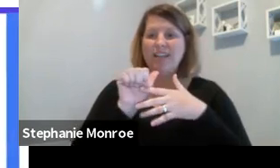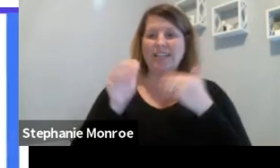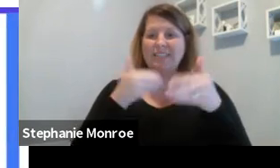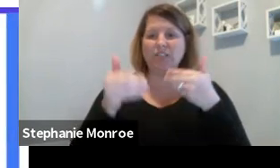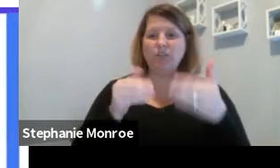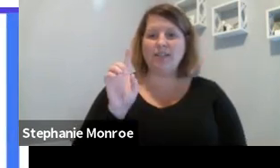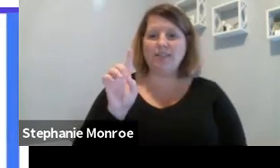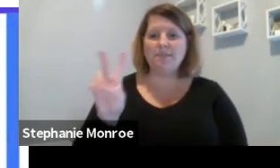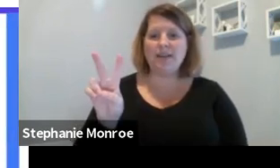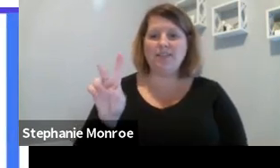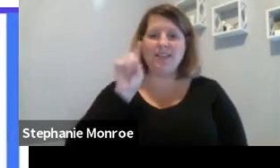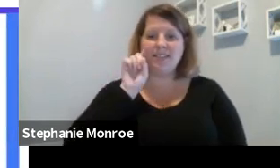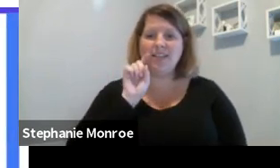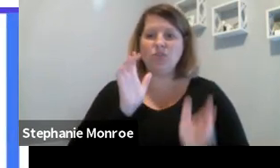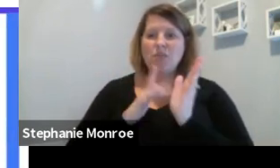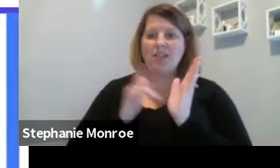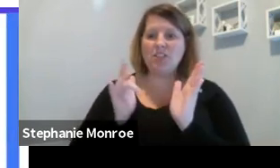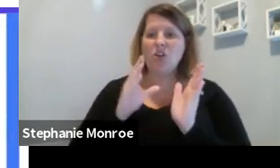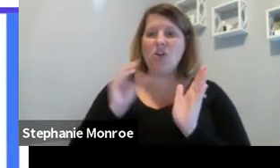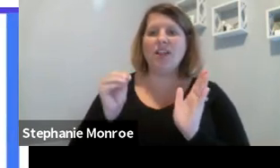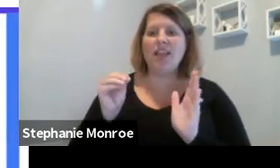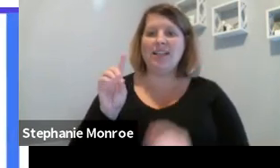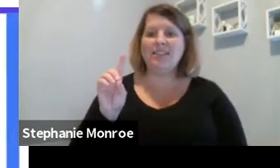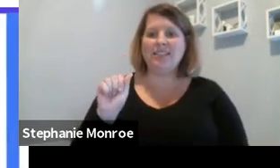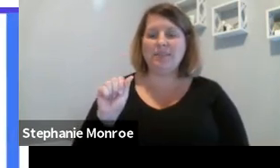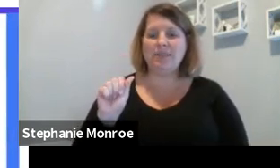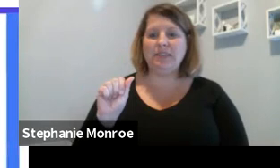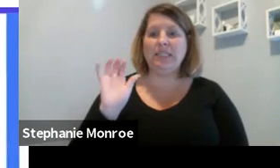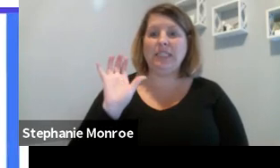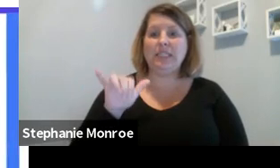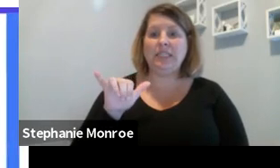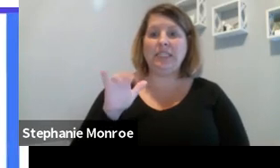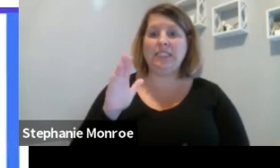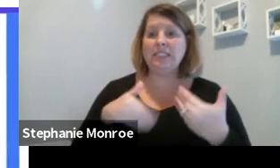sexual assault, and disability. This series is brought to you by